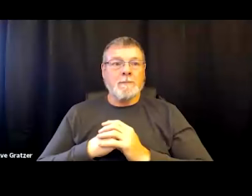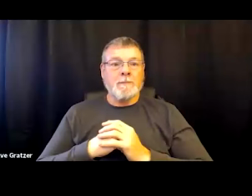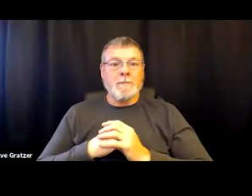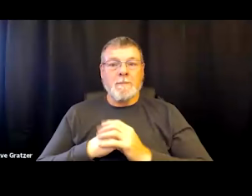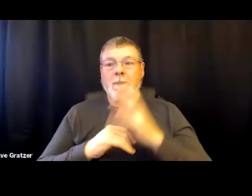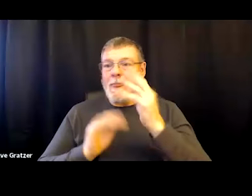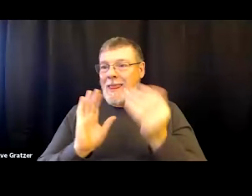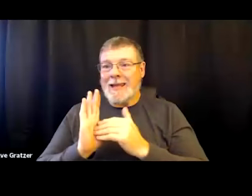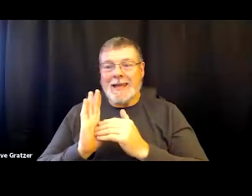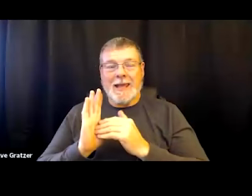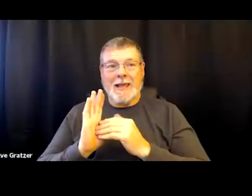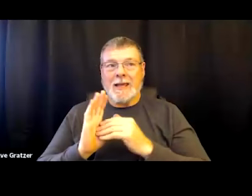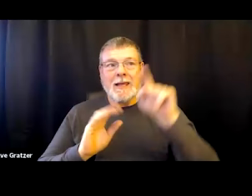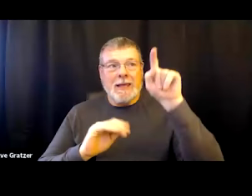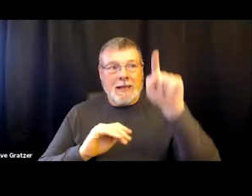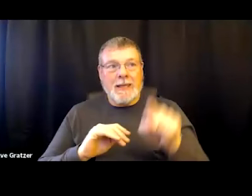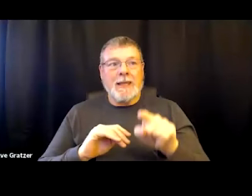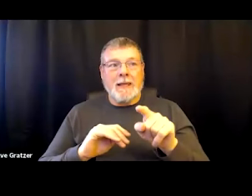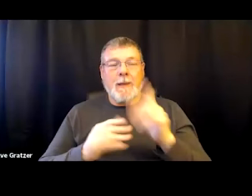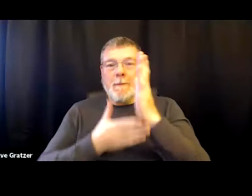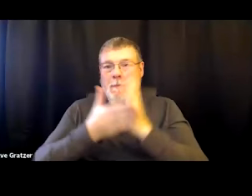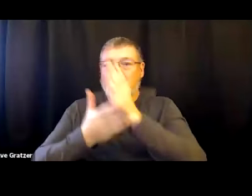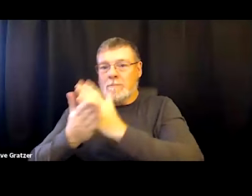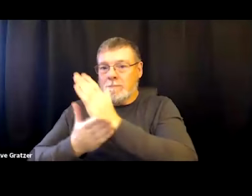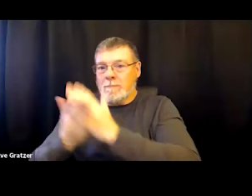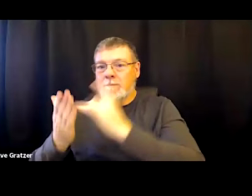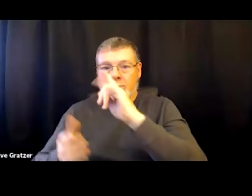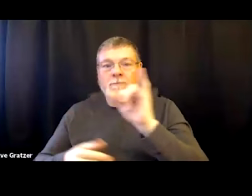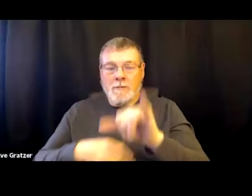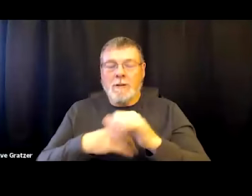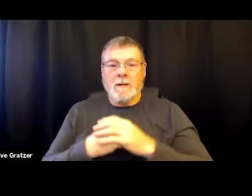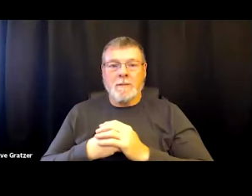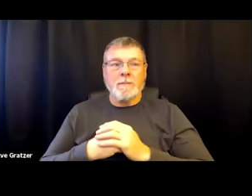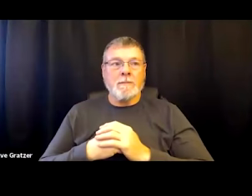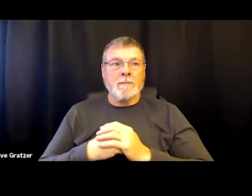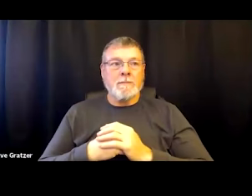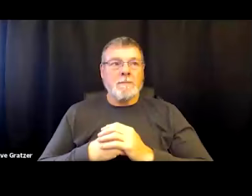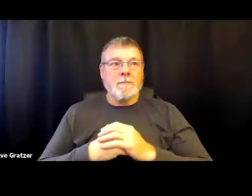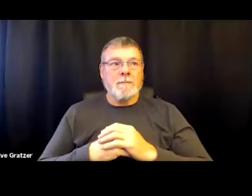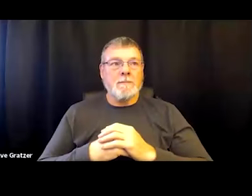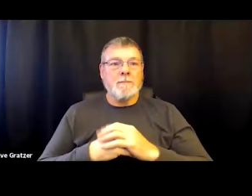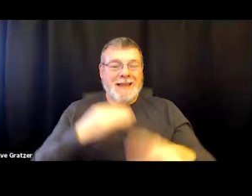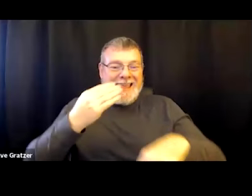And again, here are some of the elements of that opioid supplement in the TCUDS.